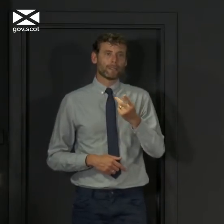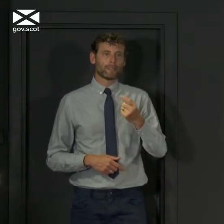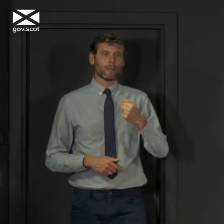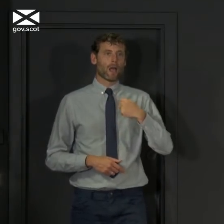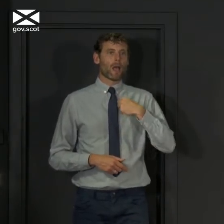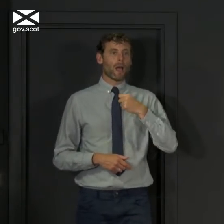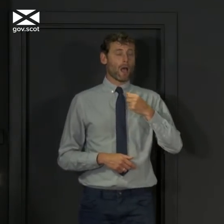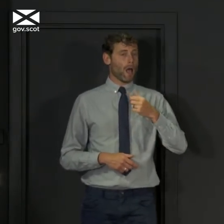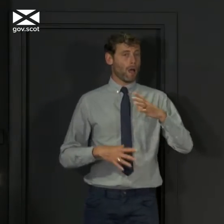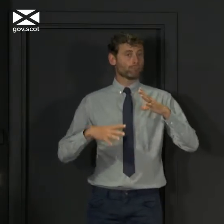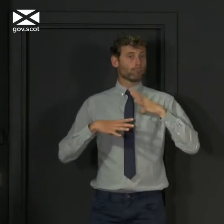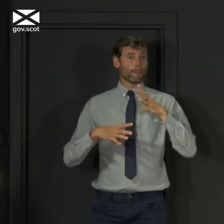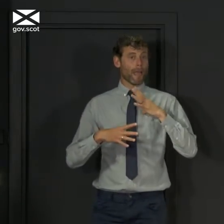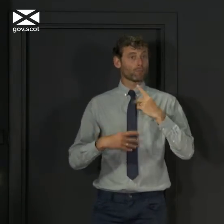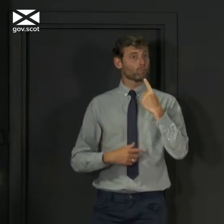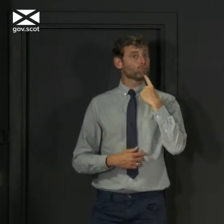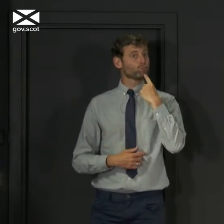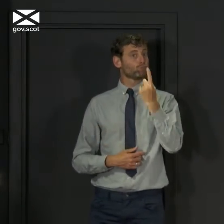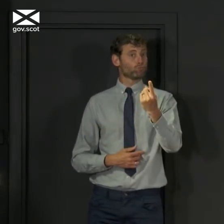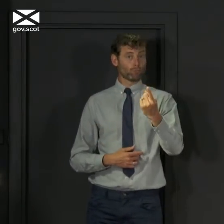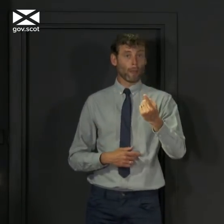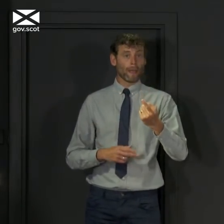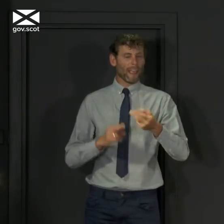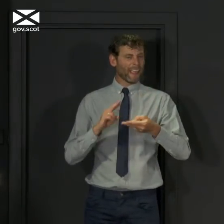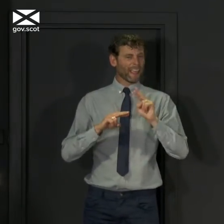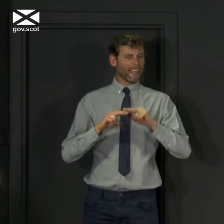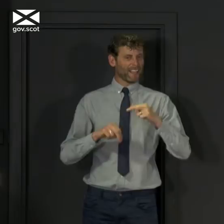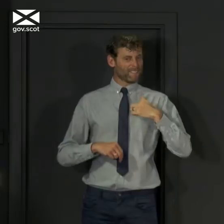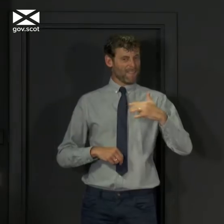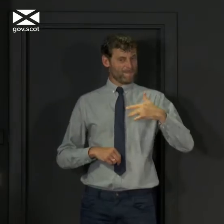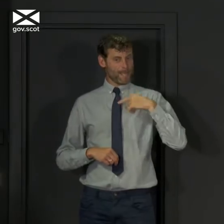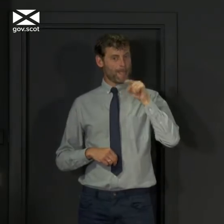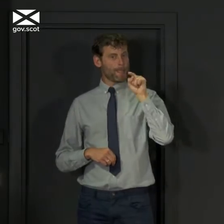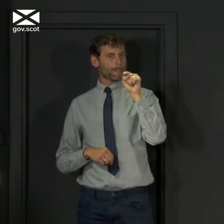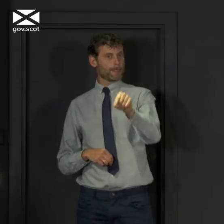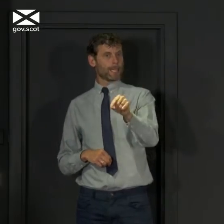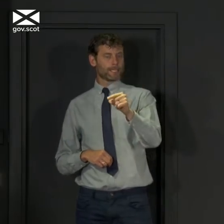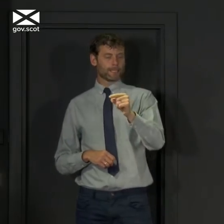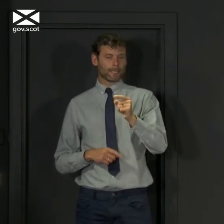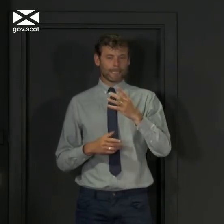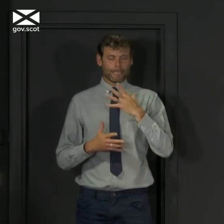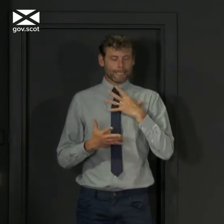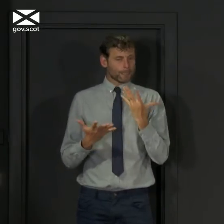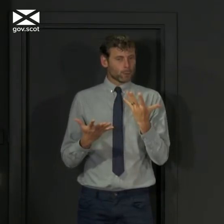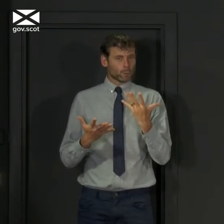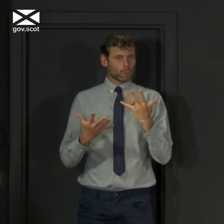out anything that I judge and the government judges on things like this that would be with